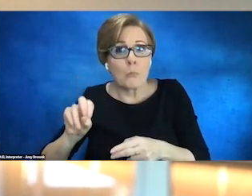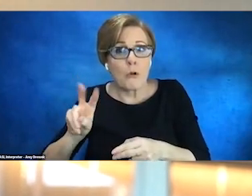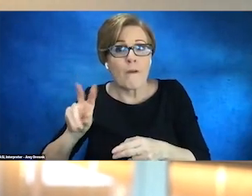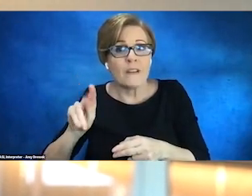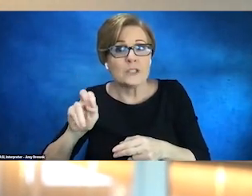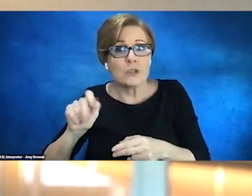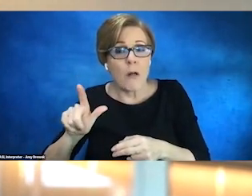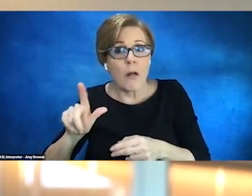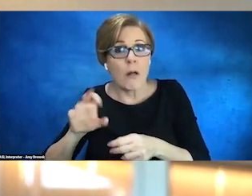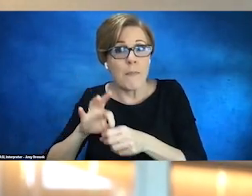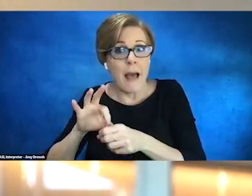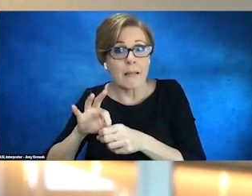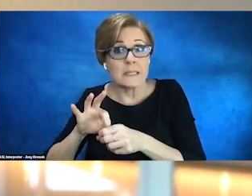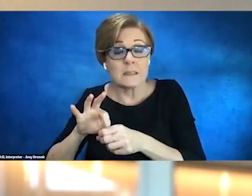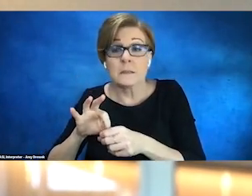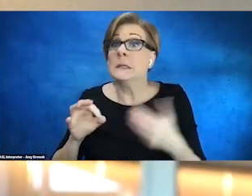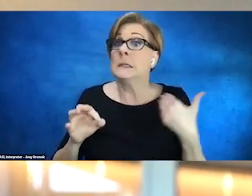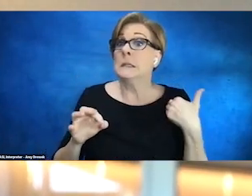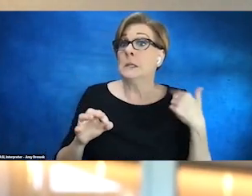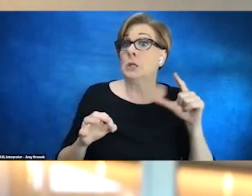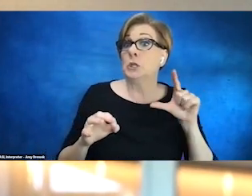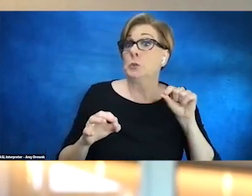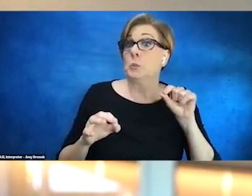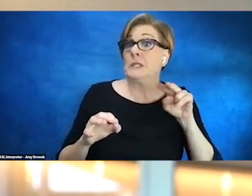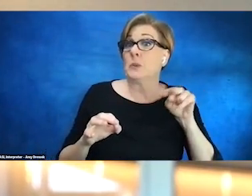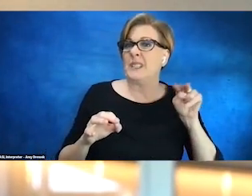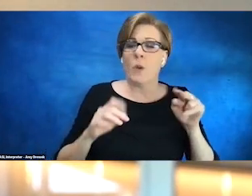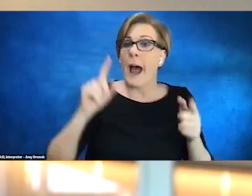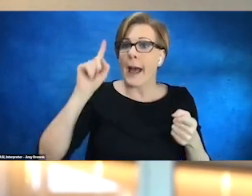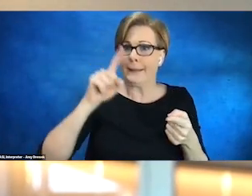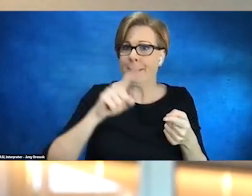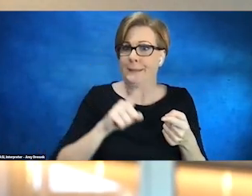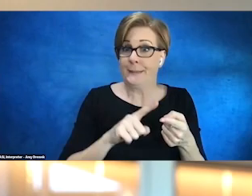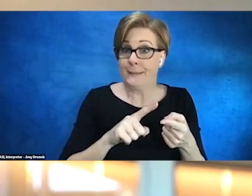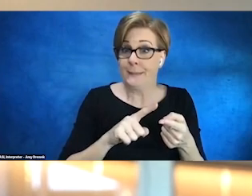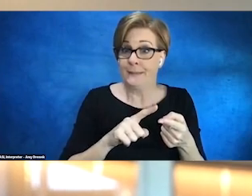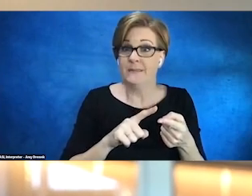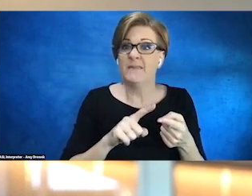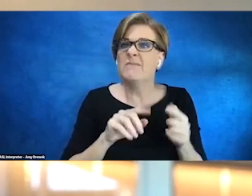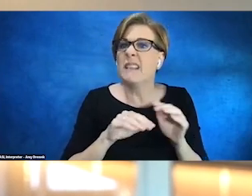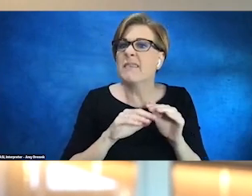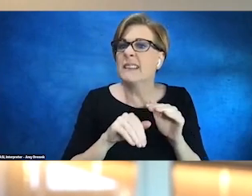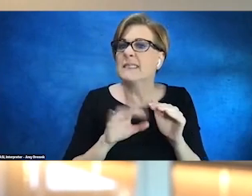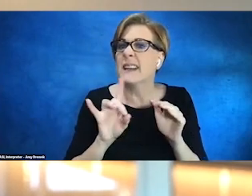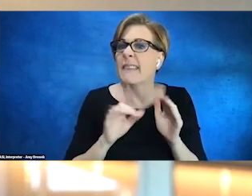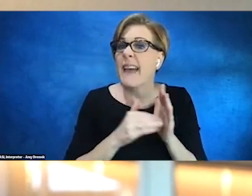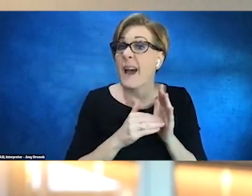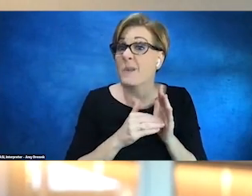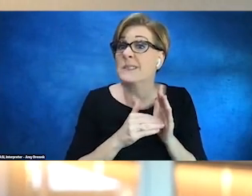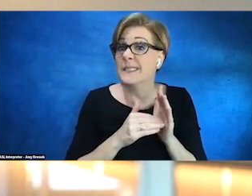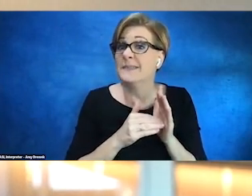issued to voters in this last election November 2022 we had brought that down to just under